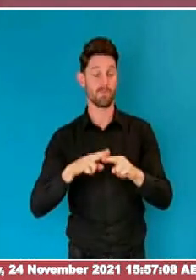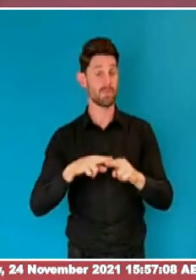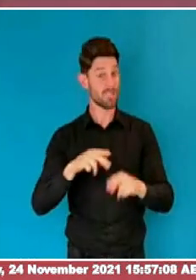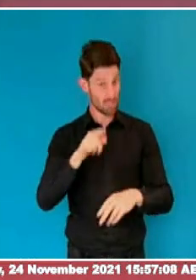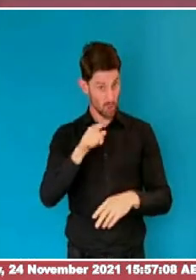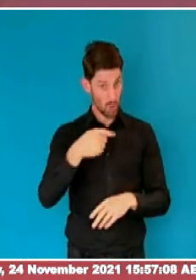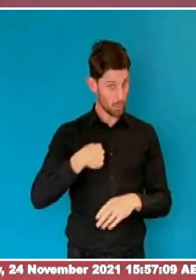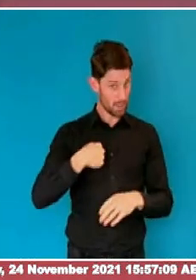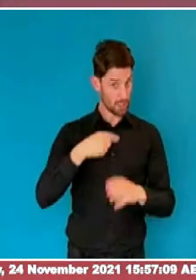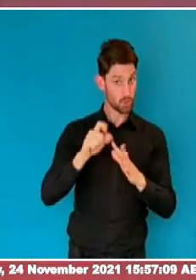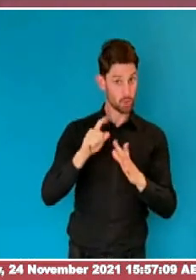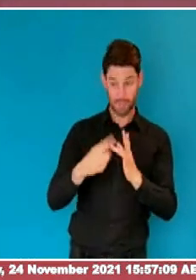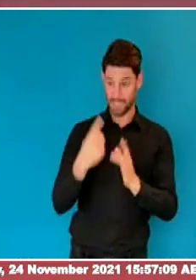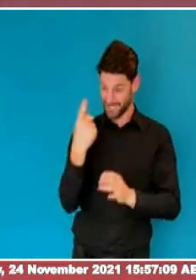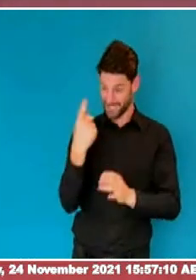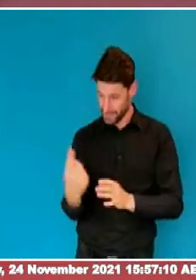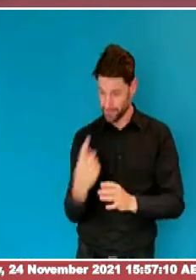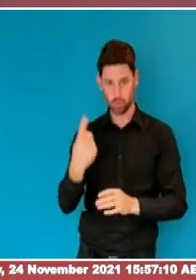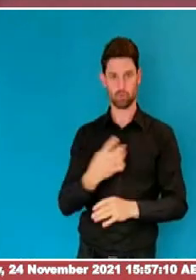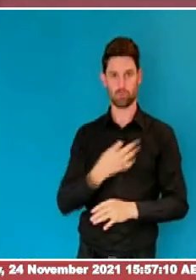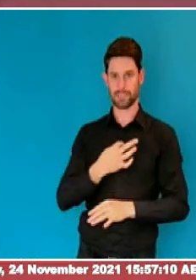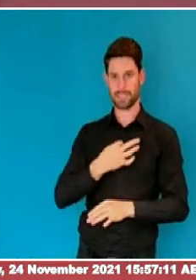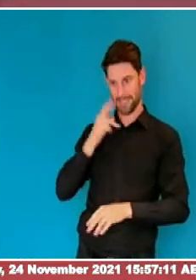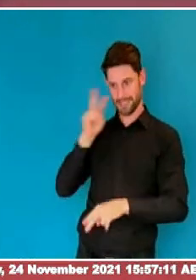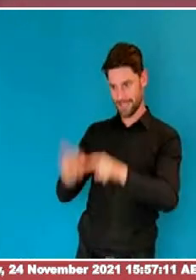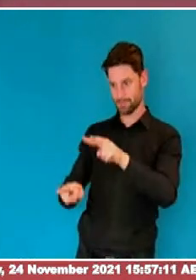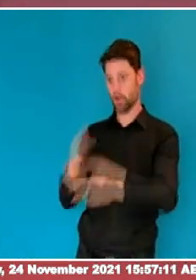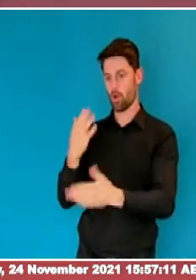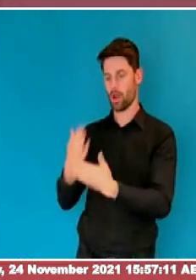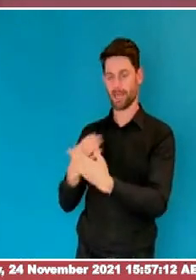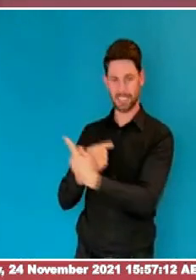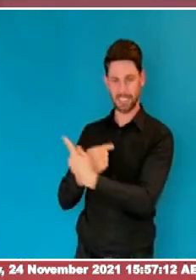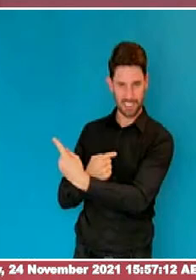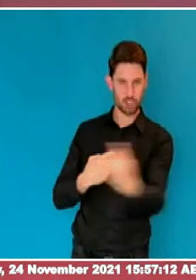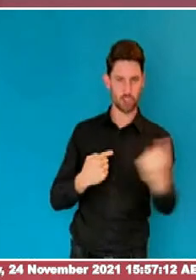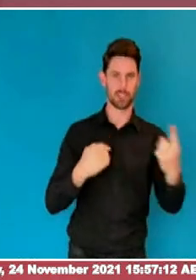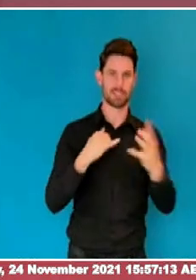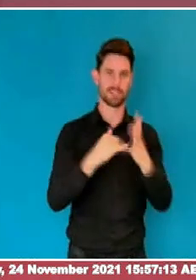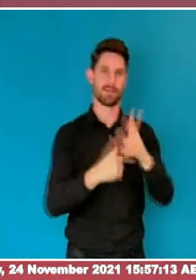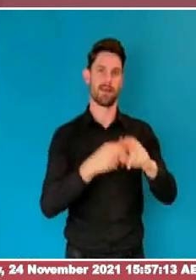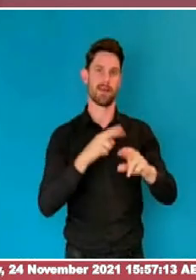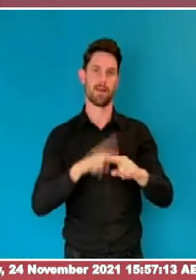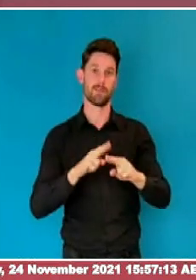individual risk assessments, so everyone who joins the organisation would go through a